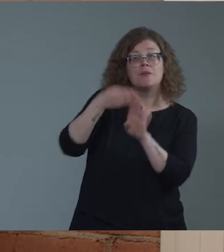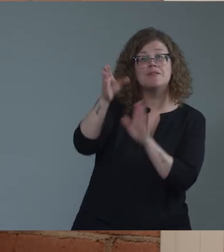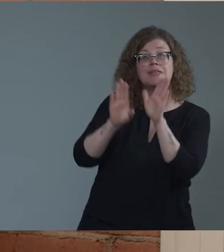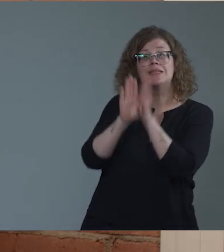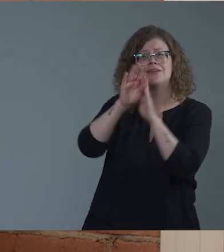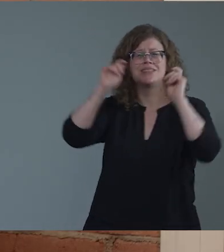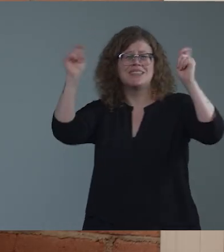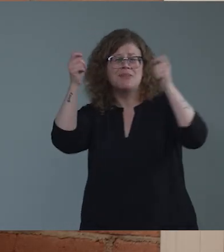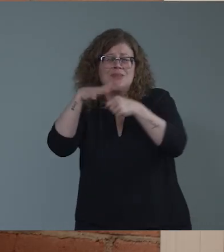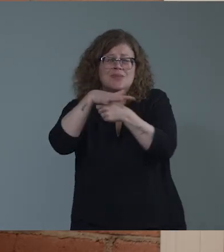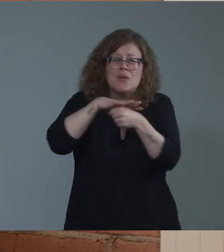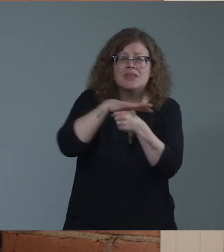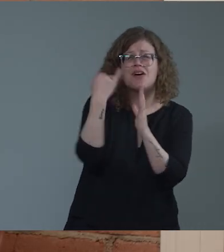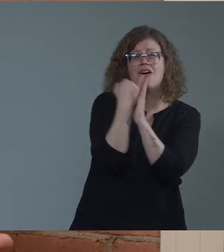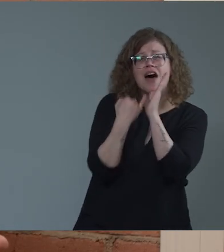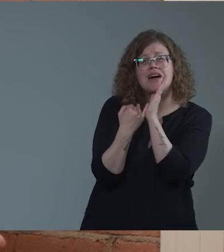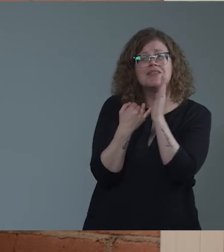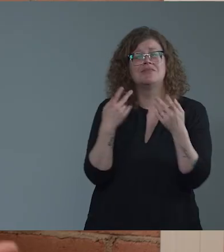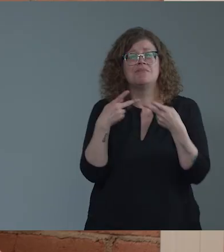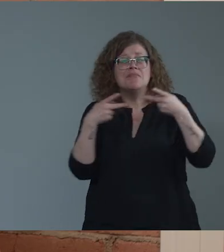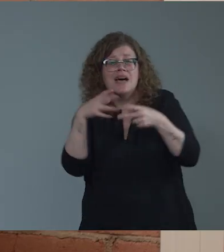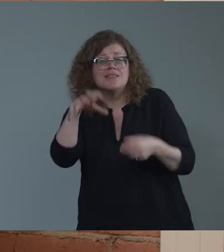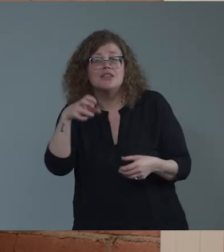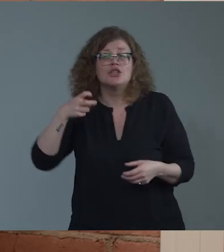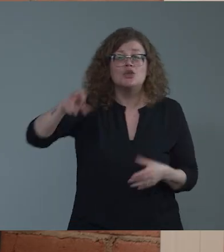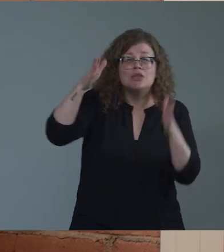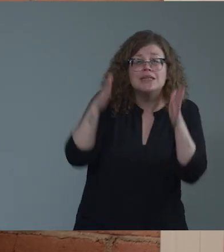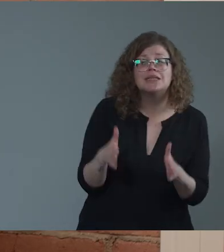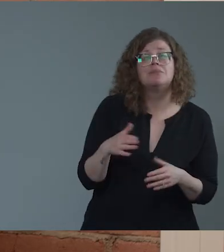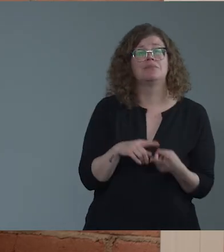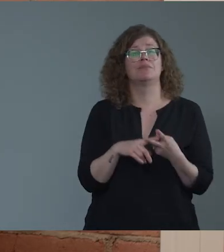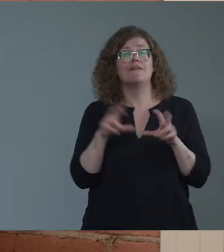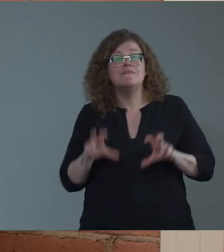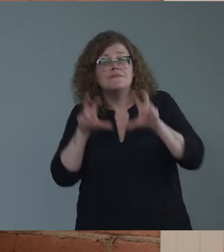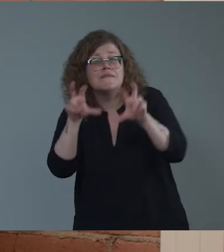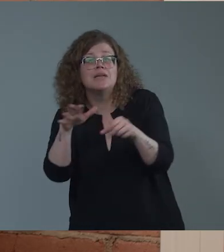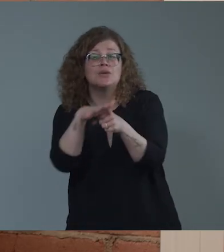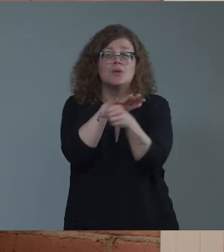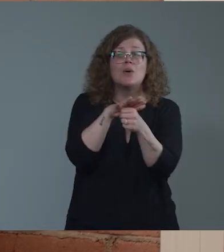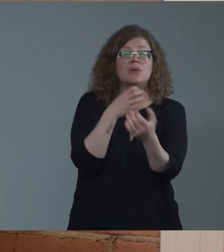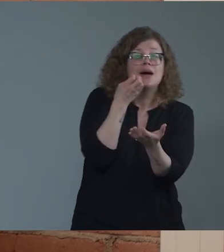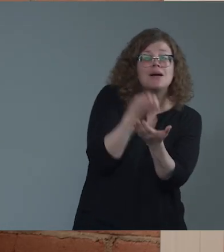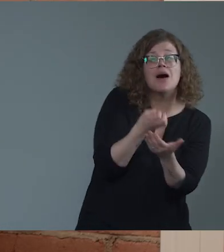community, ensuring that they develop the skills that they need in order to achieve success in their industry.